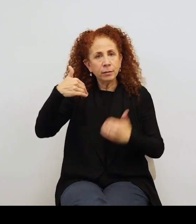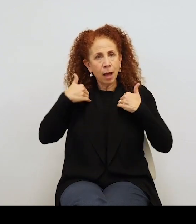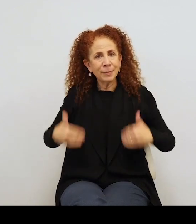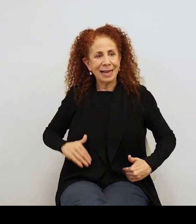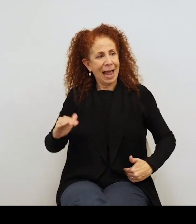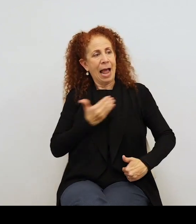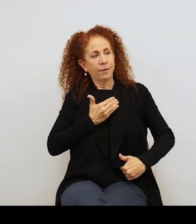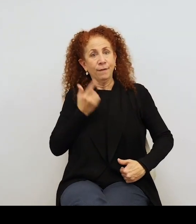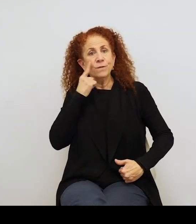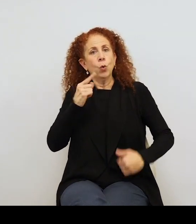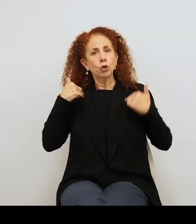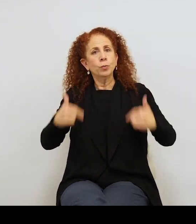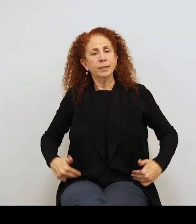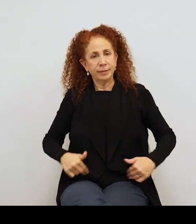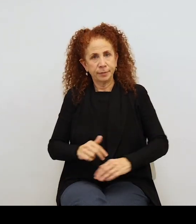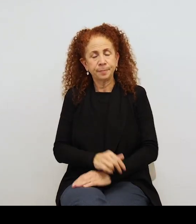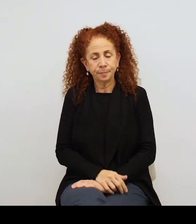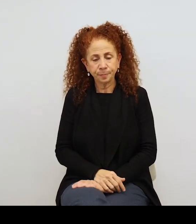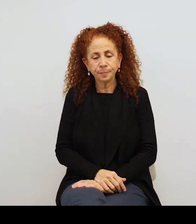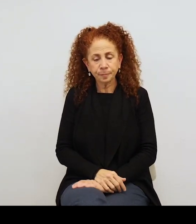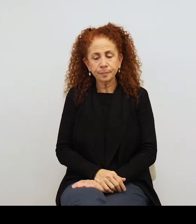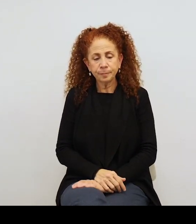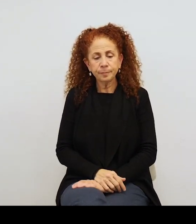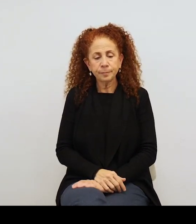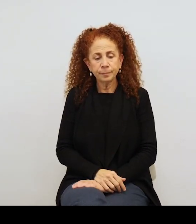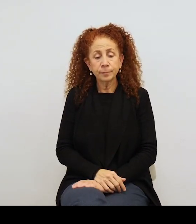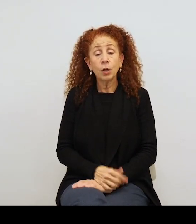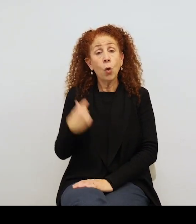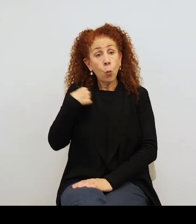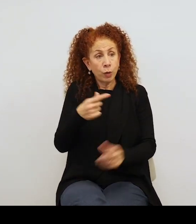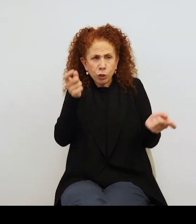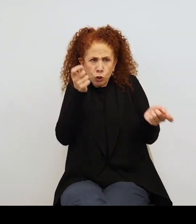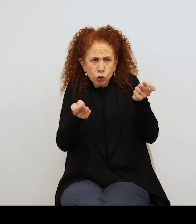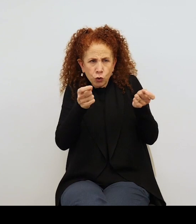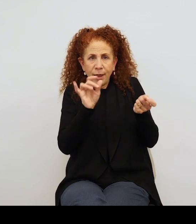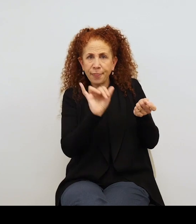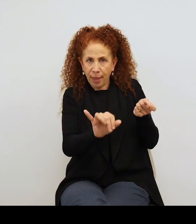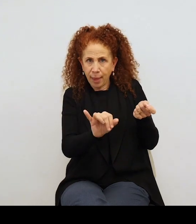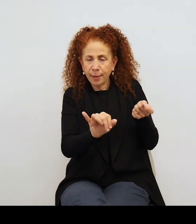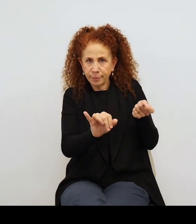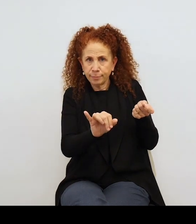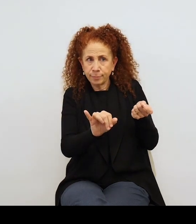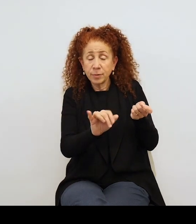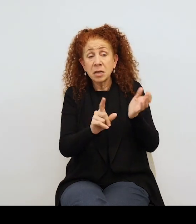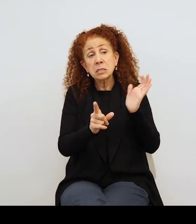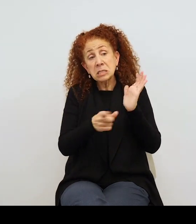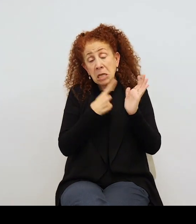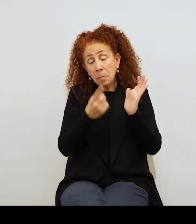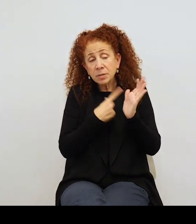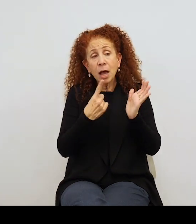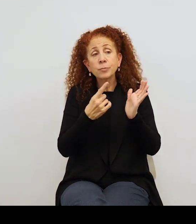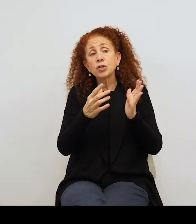right? And we curate it, and sometimes we're generous. We have empathy.